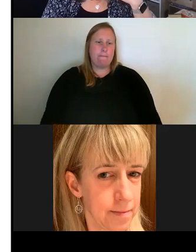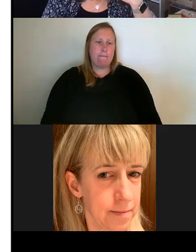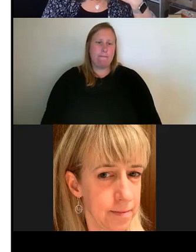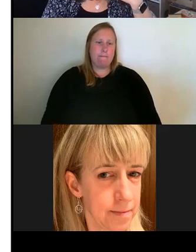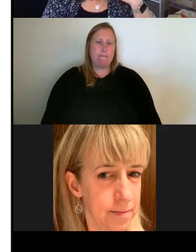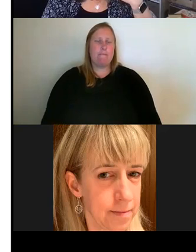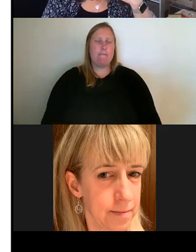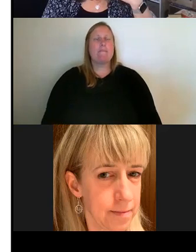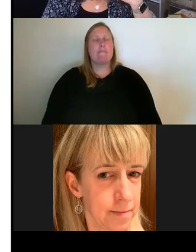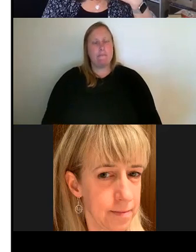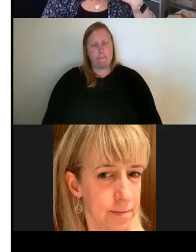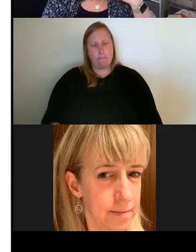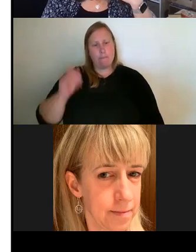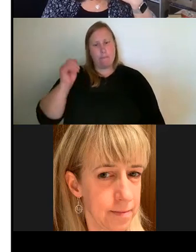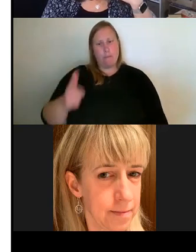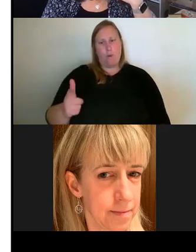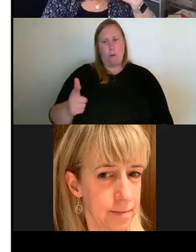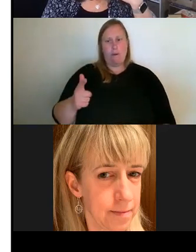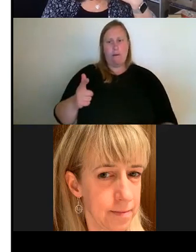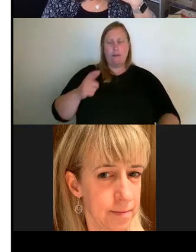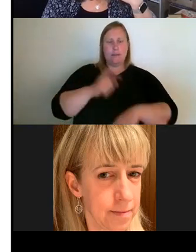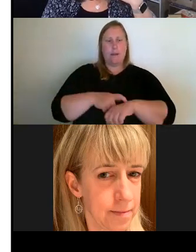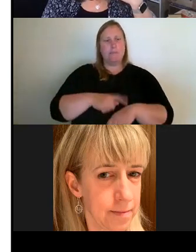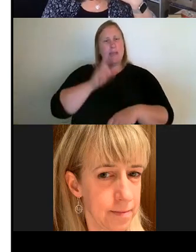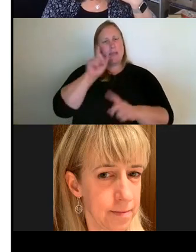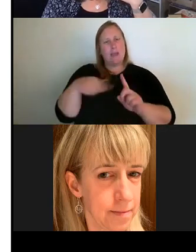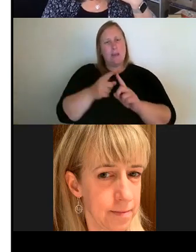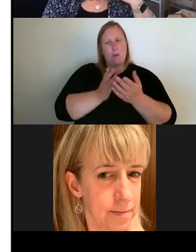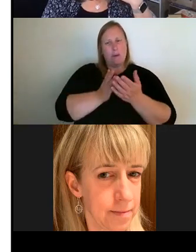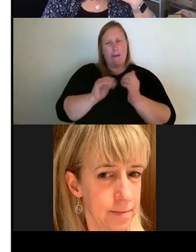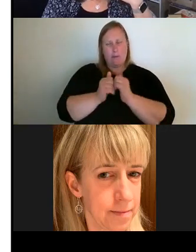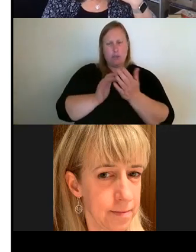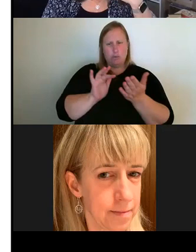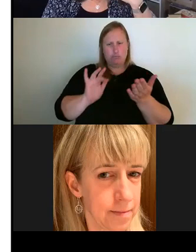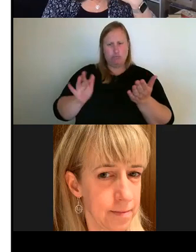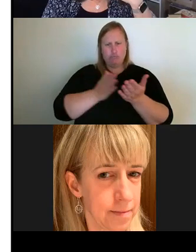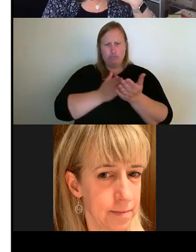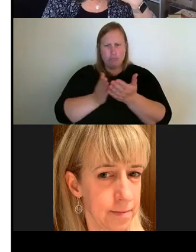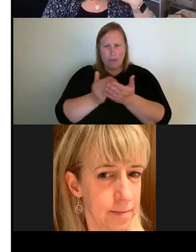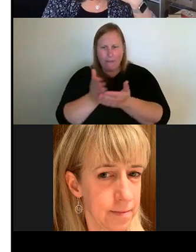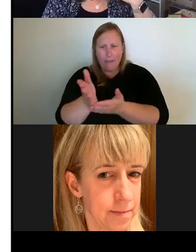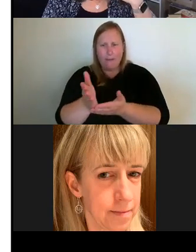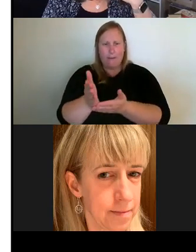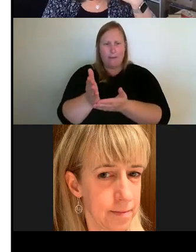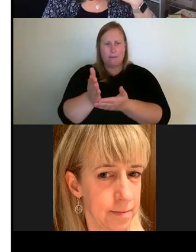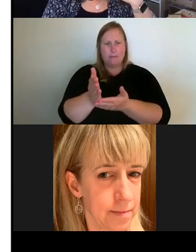into all the time. When you think about navigation and you are designing something for a system, which option is